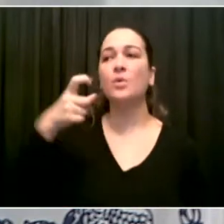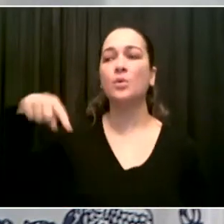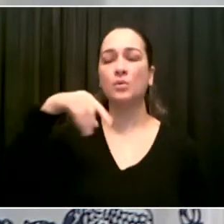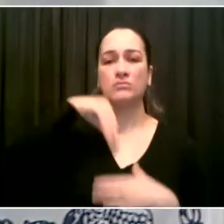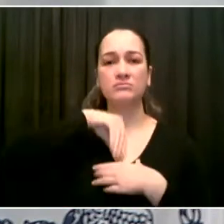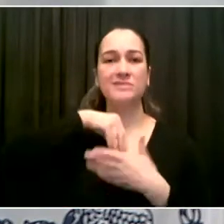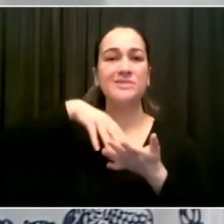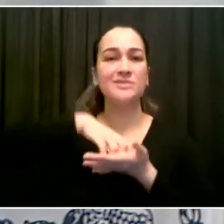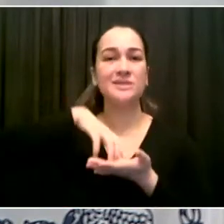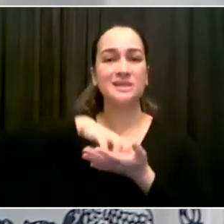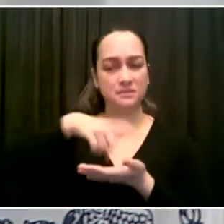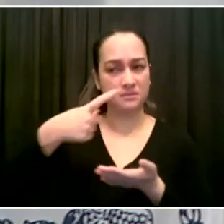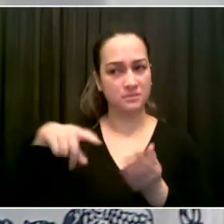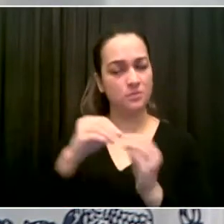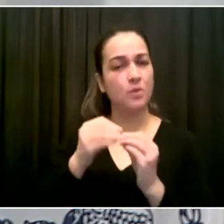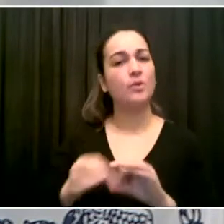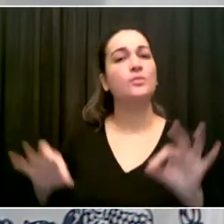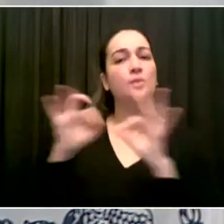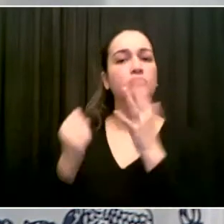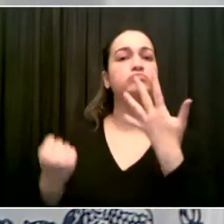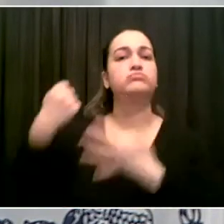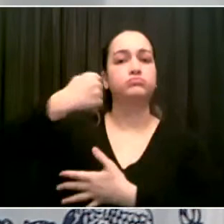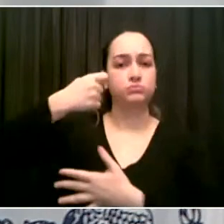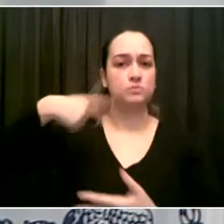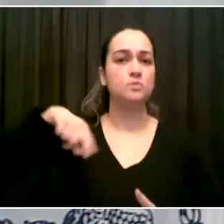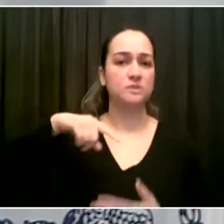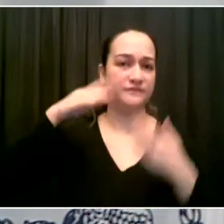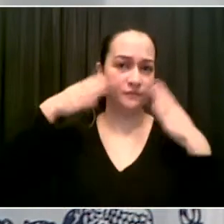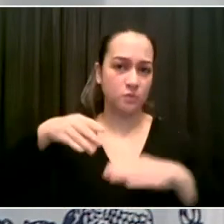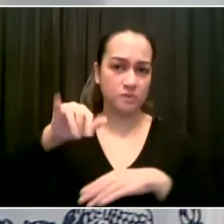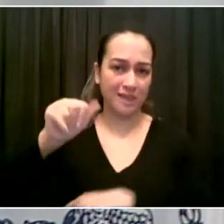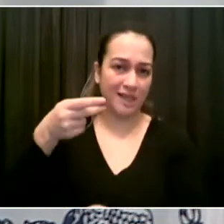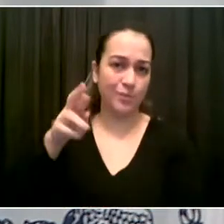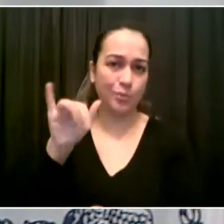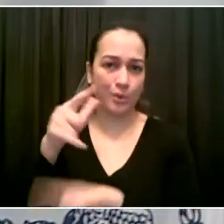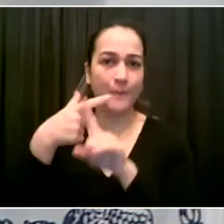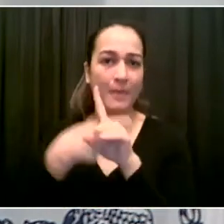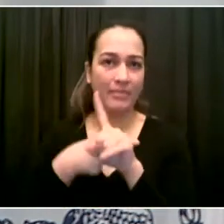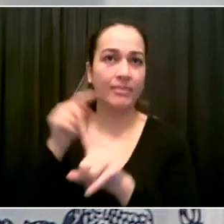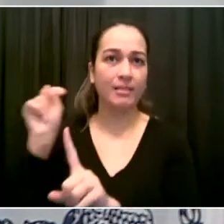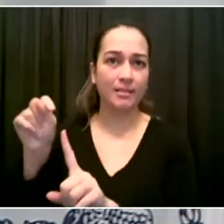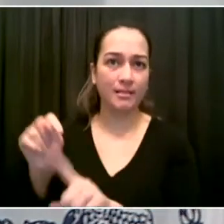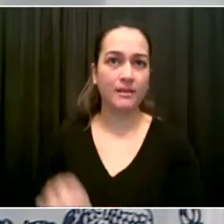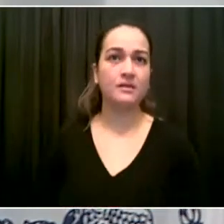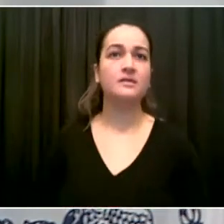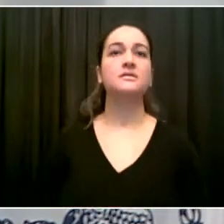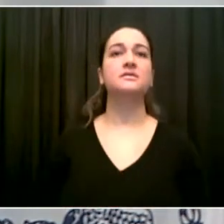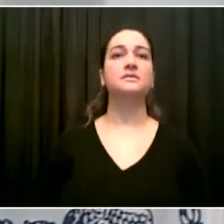TWIH IT. WHAT IS A GALLING EMISSION THAT HAS TO BE ADDDRESSESED RIRIHG